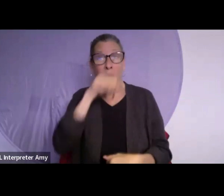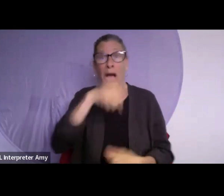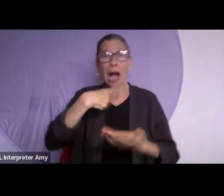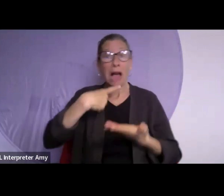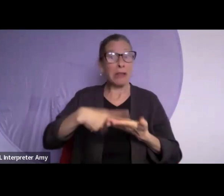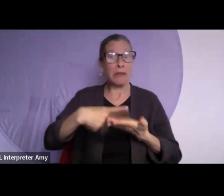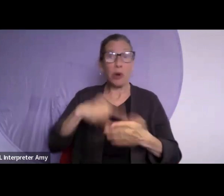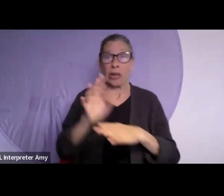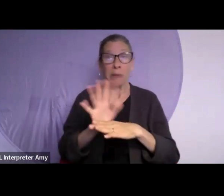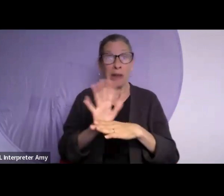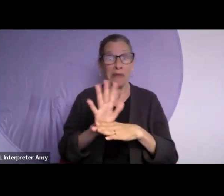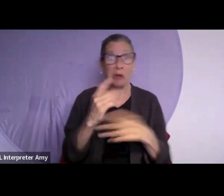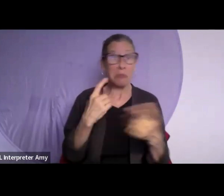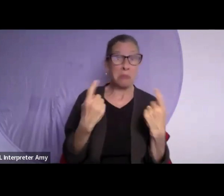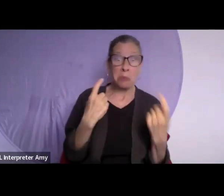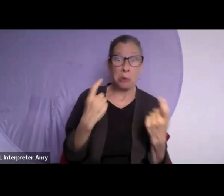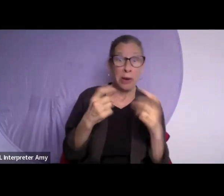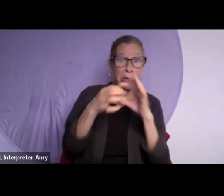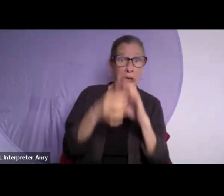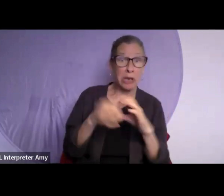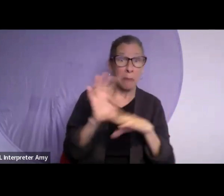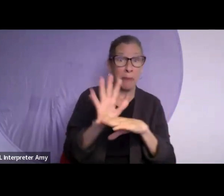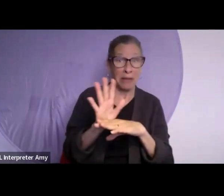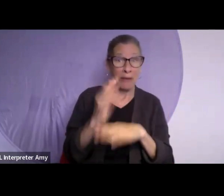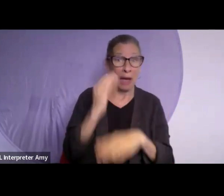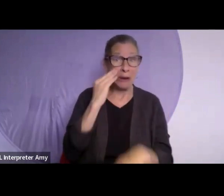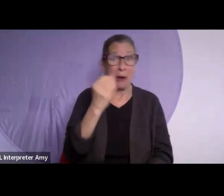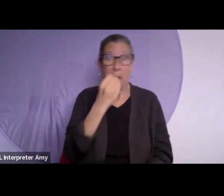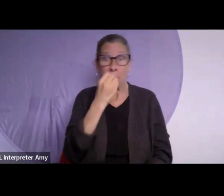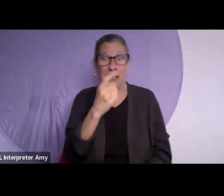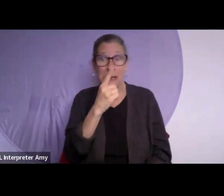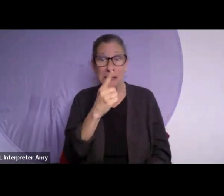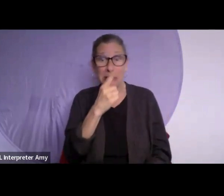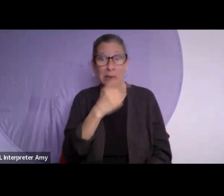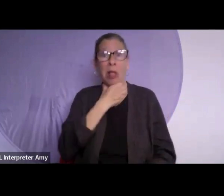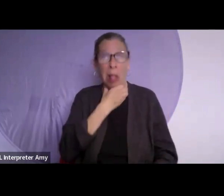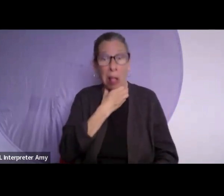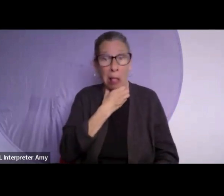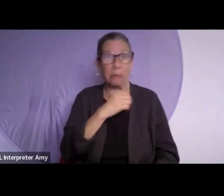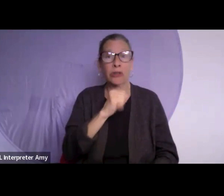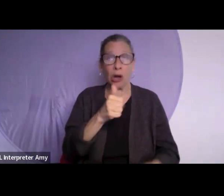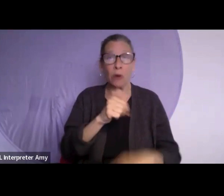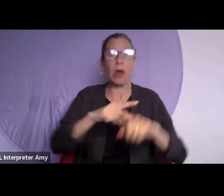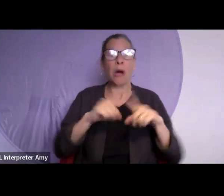has questions about the film's I know we're eating lunch, so don't choke. But if you want to put any questions out there